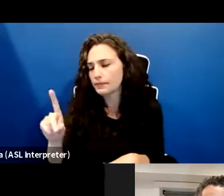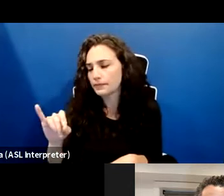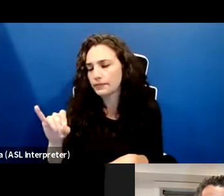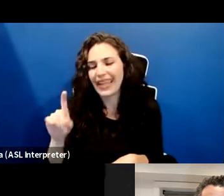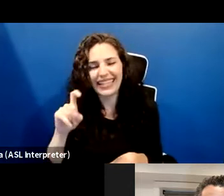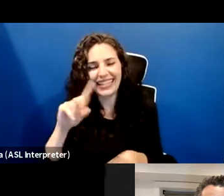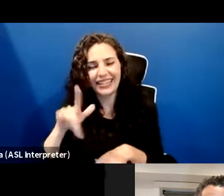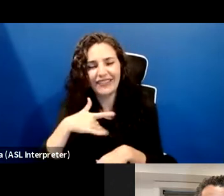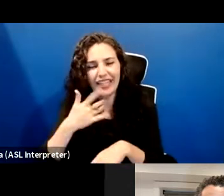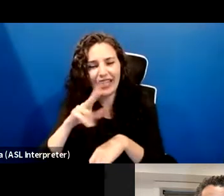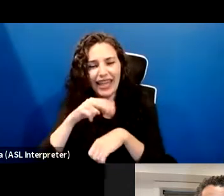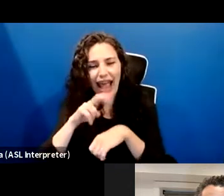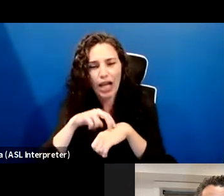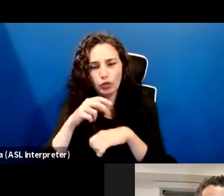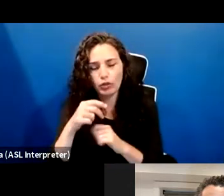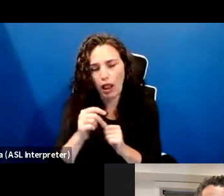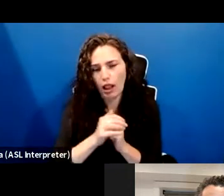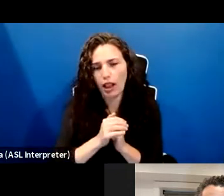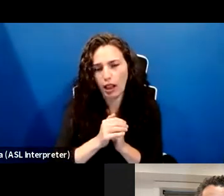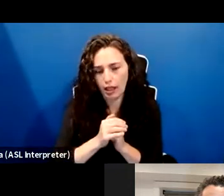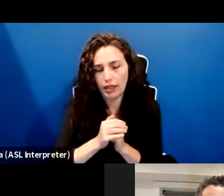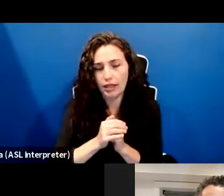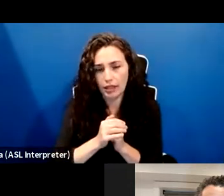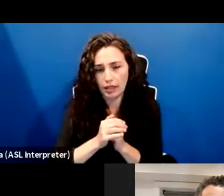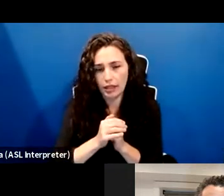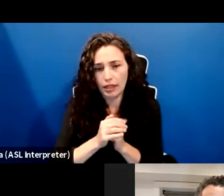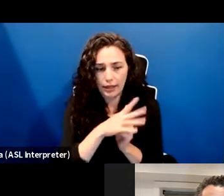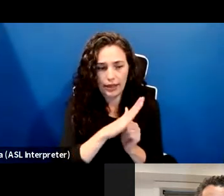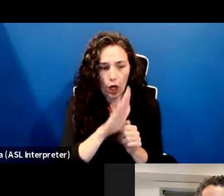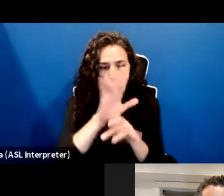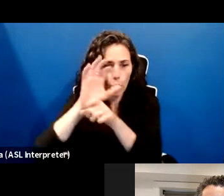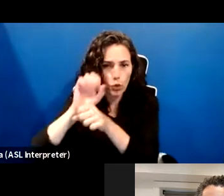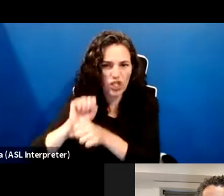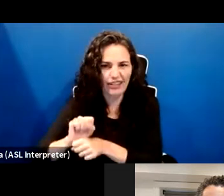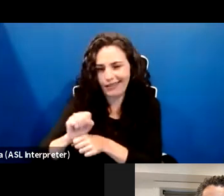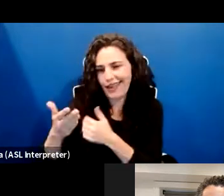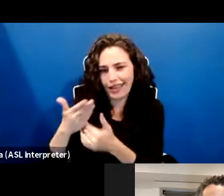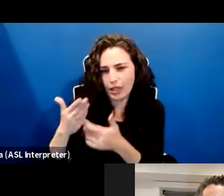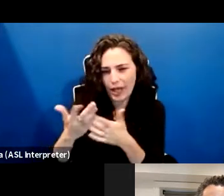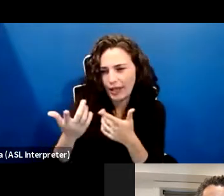that there in a routine that they're, you know, doing every day.